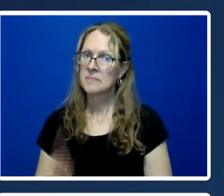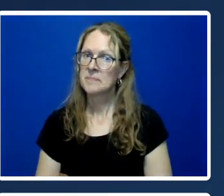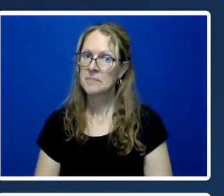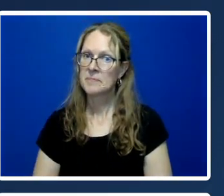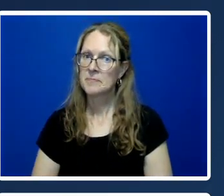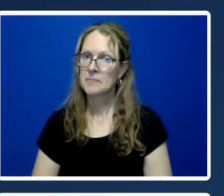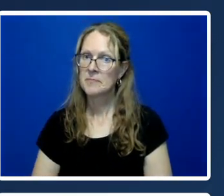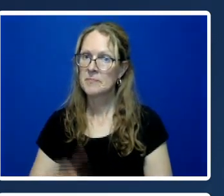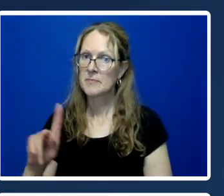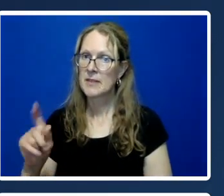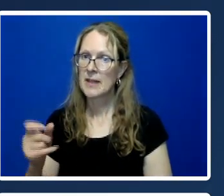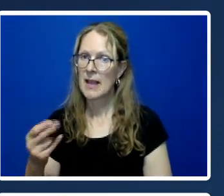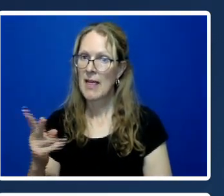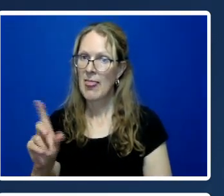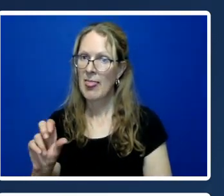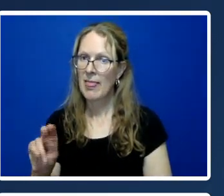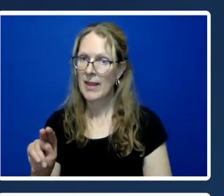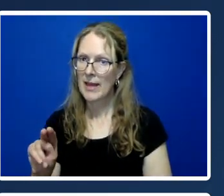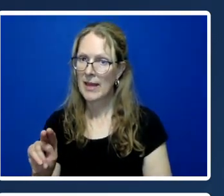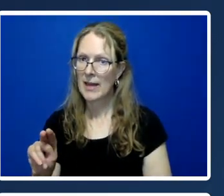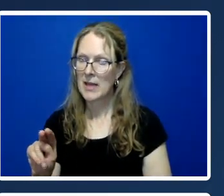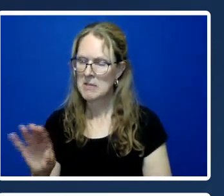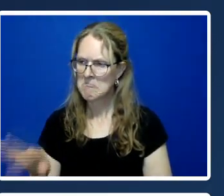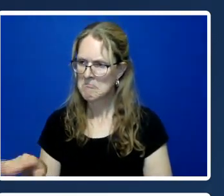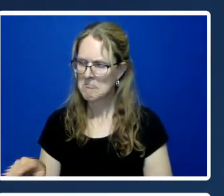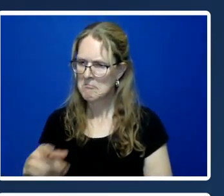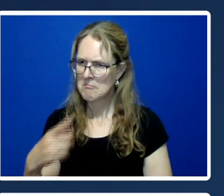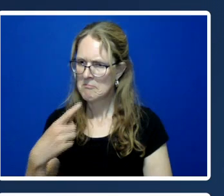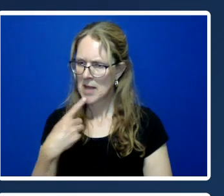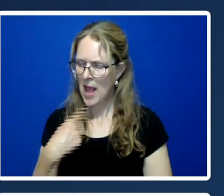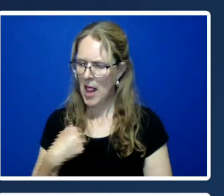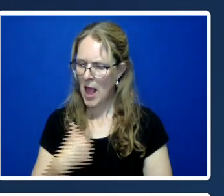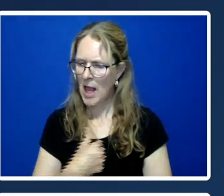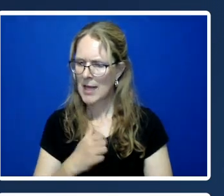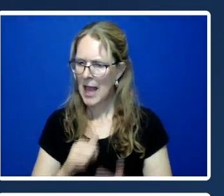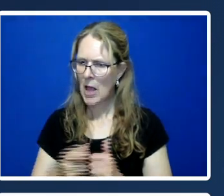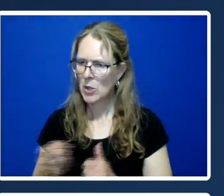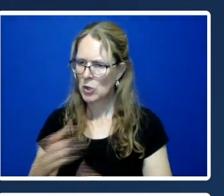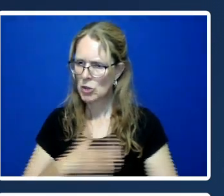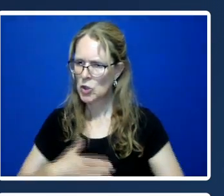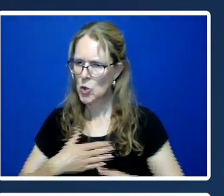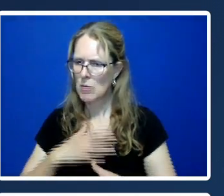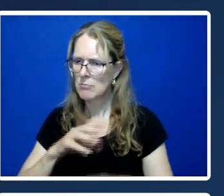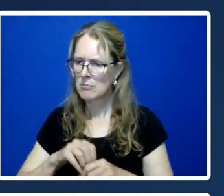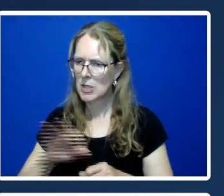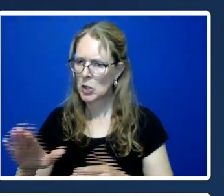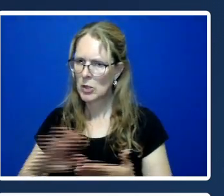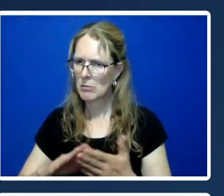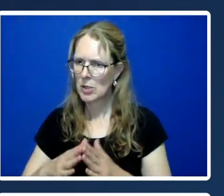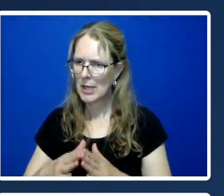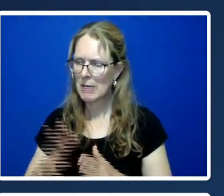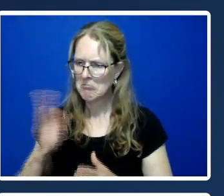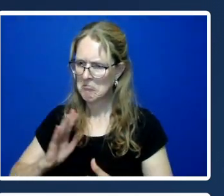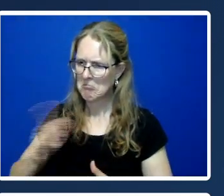bit about how you enjoyed participating in your community and helping when you were younger?